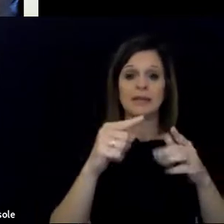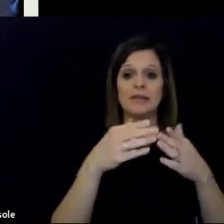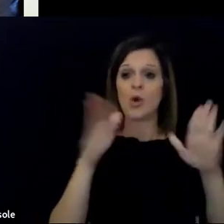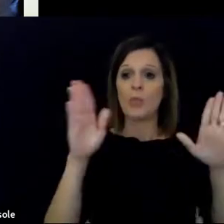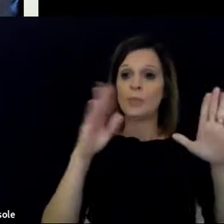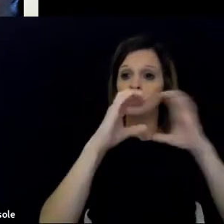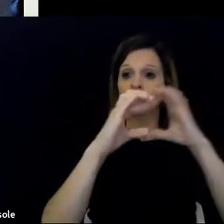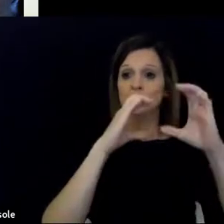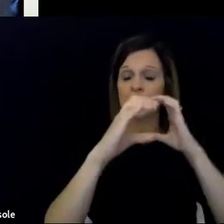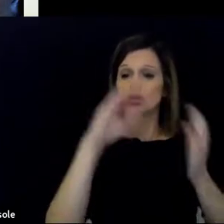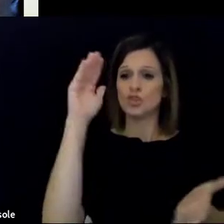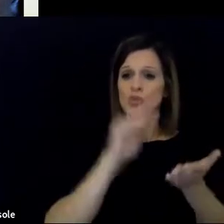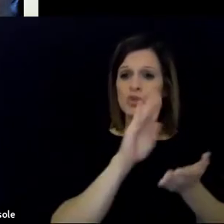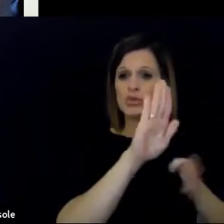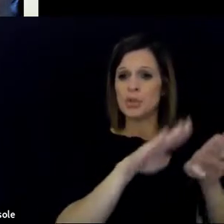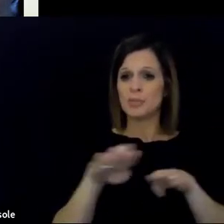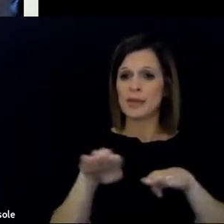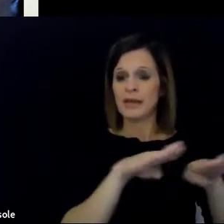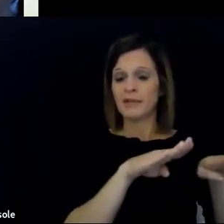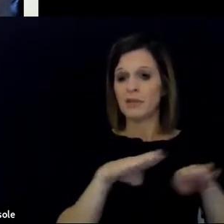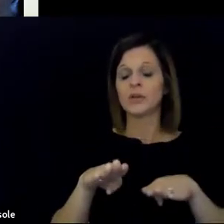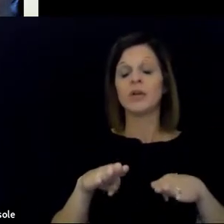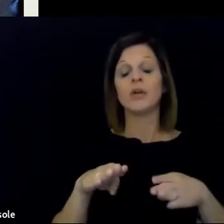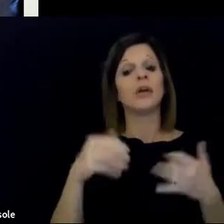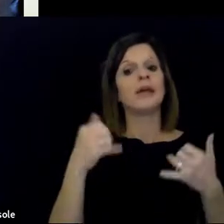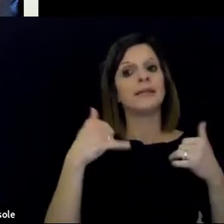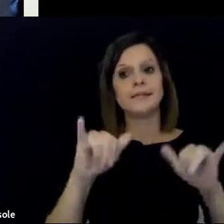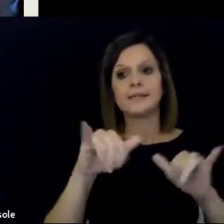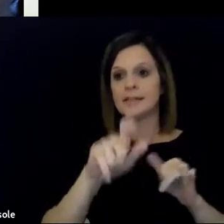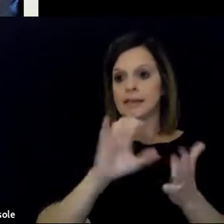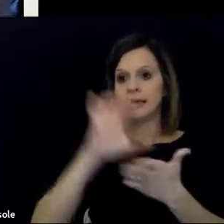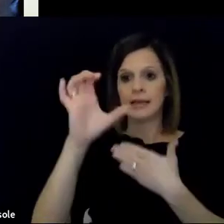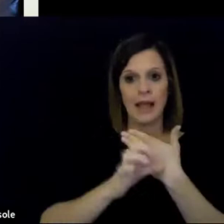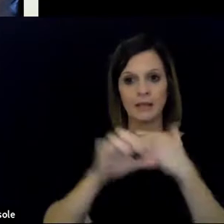They still for having second due to calendar system, don't ever stop using a calendar system.